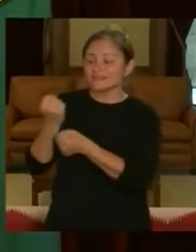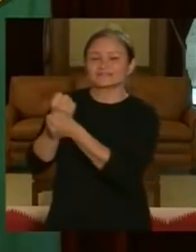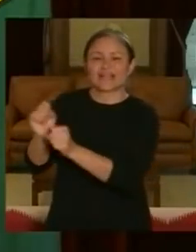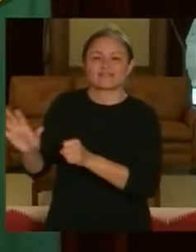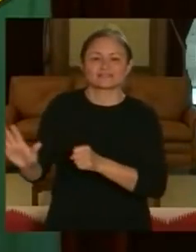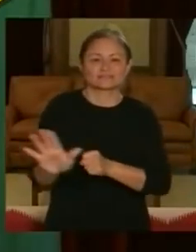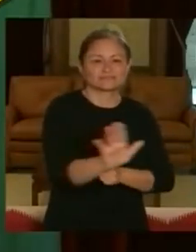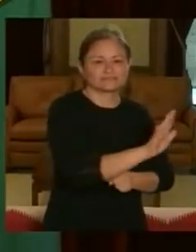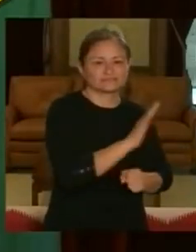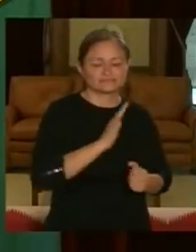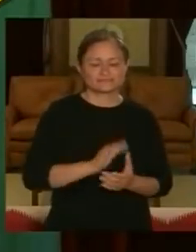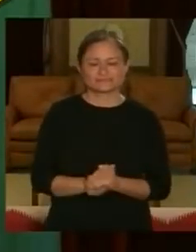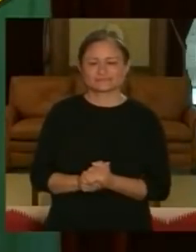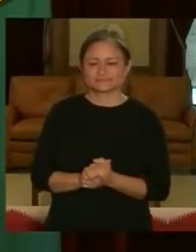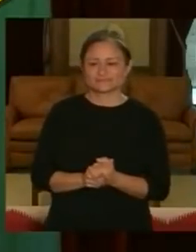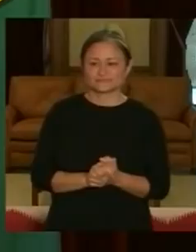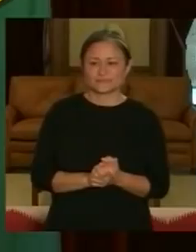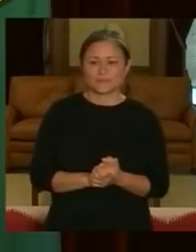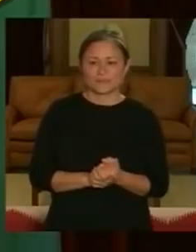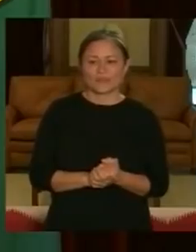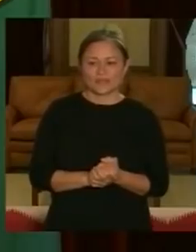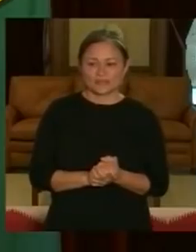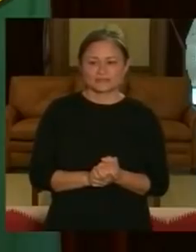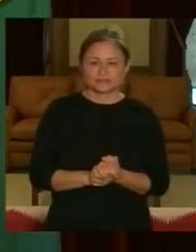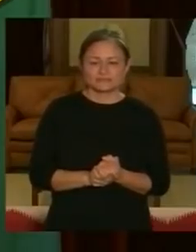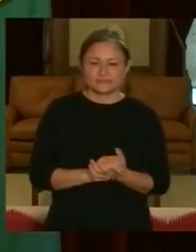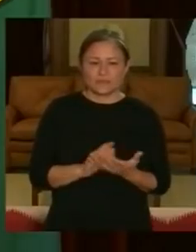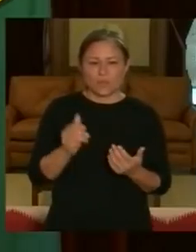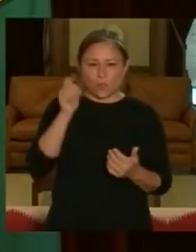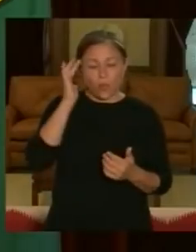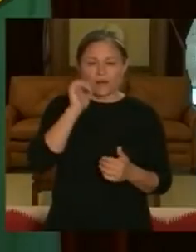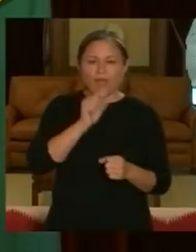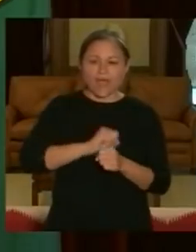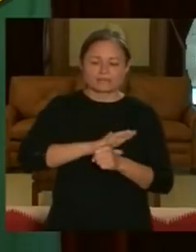SAVE. THE MORE TIME WE COULD BUY TO